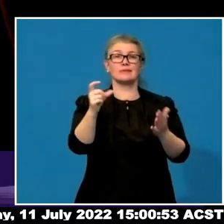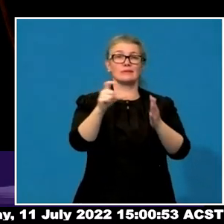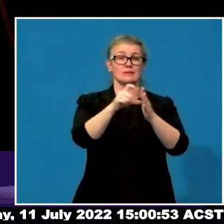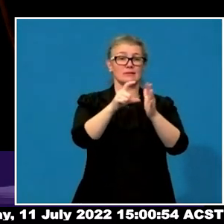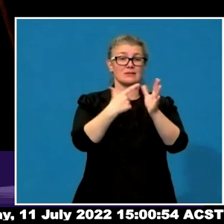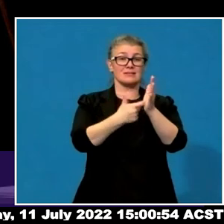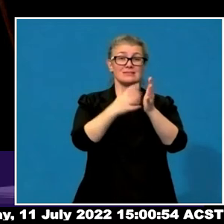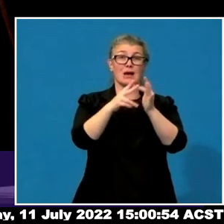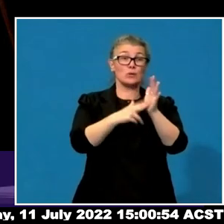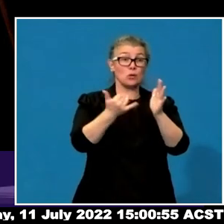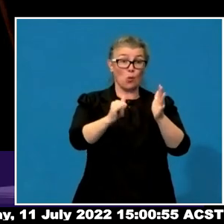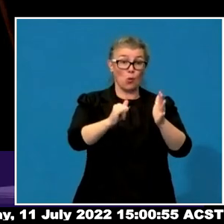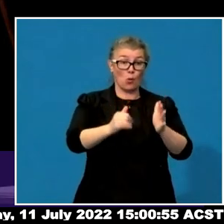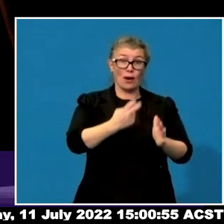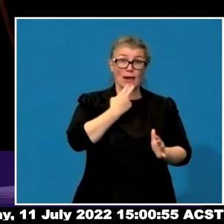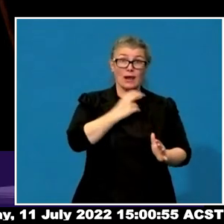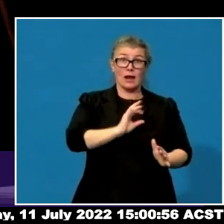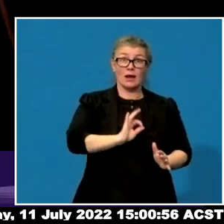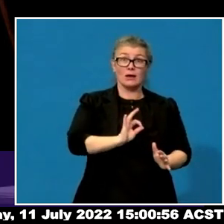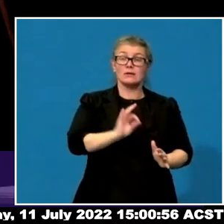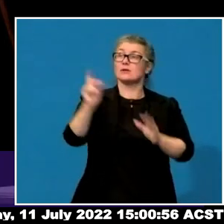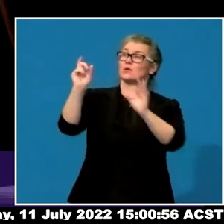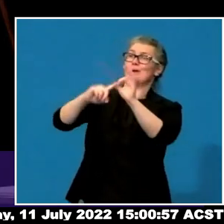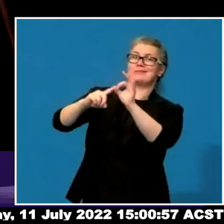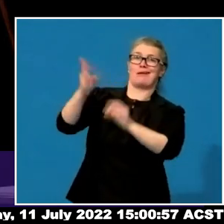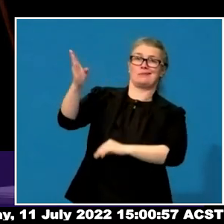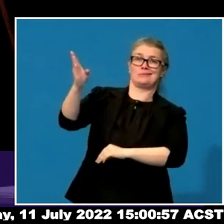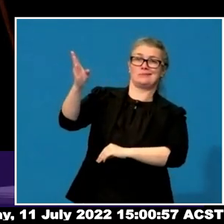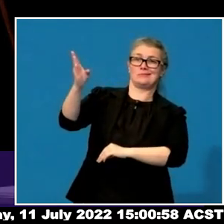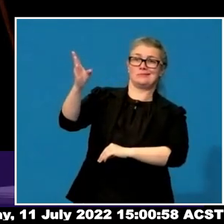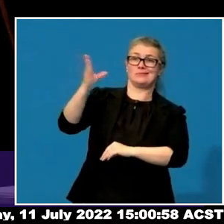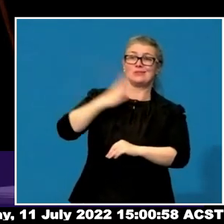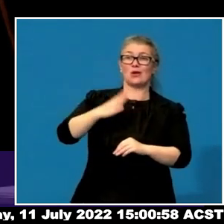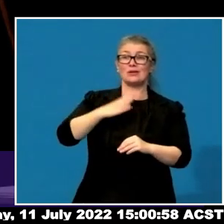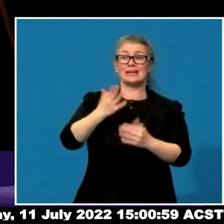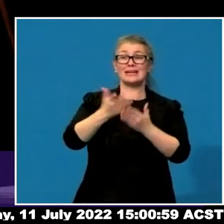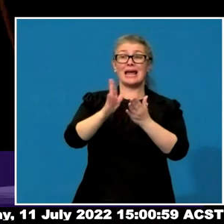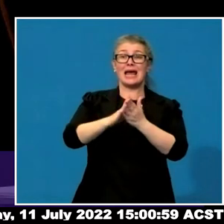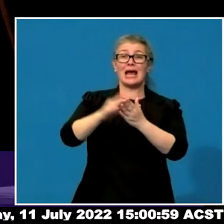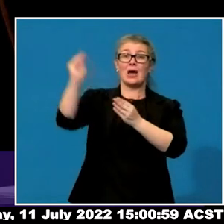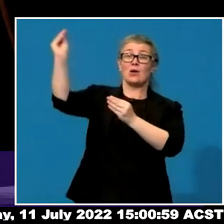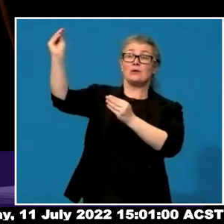it was available in Queensland and it had to go via Sydney. Then over to Adelaide, and then up through here.